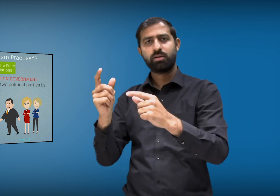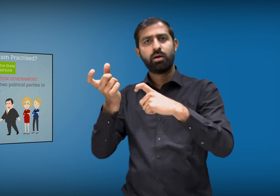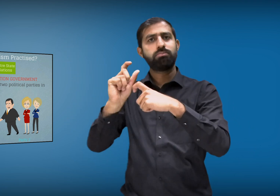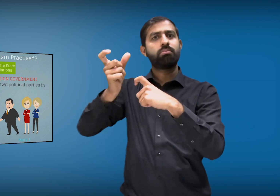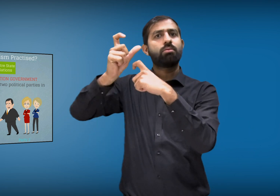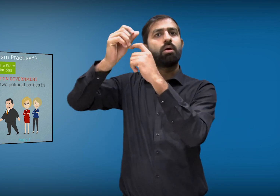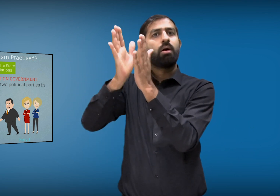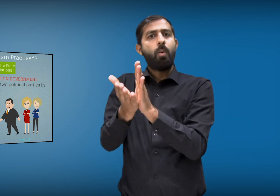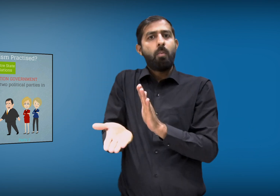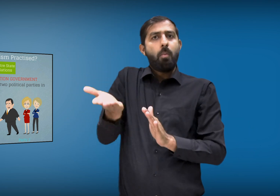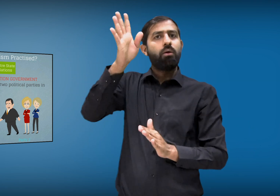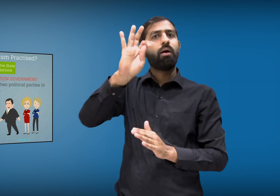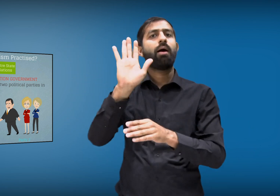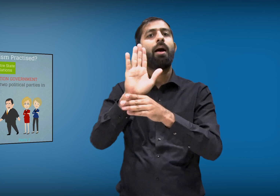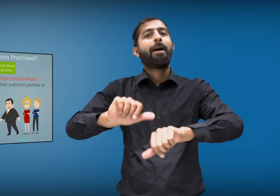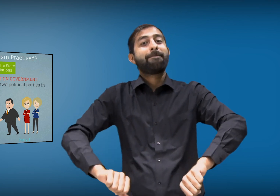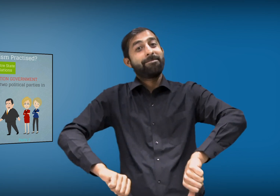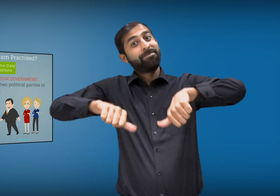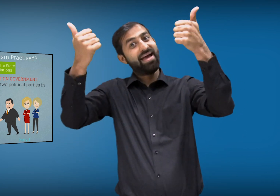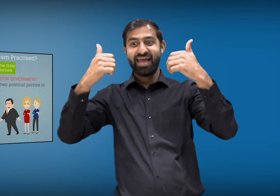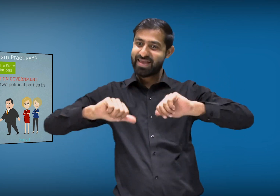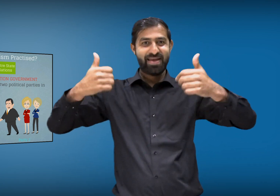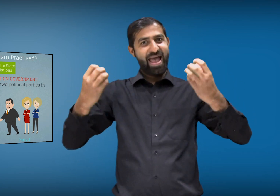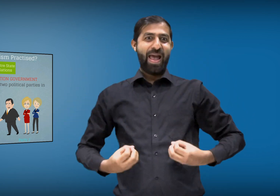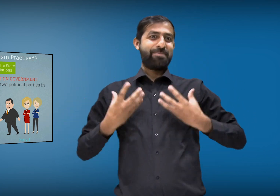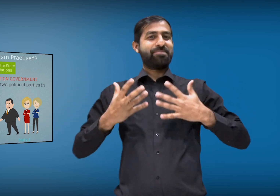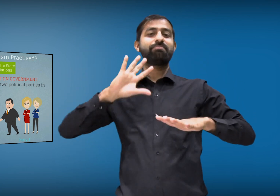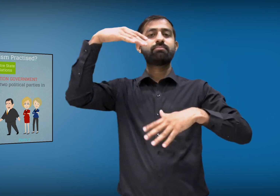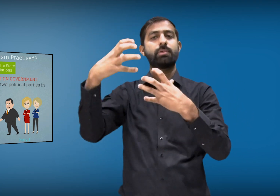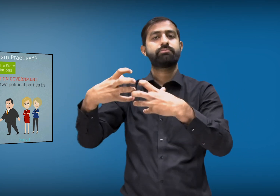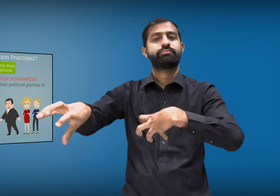number of representation.In such cases two political parties will shake hands